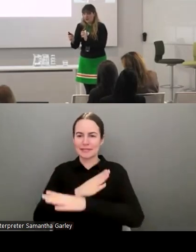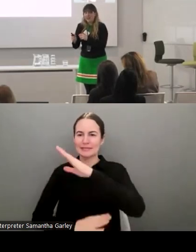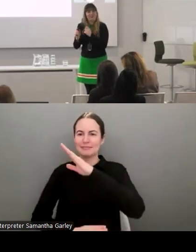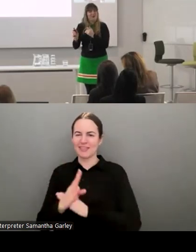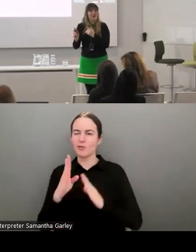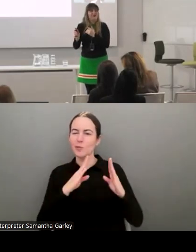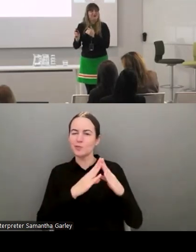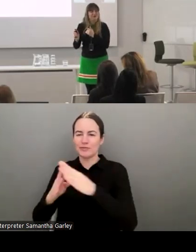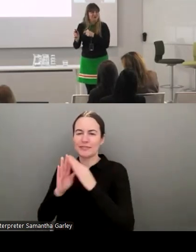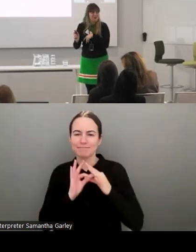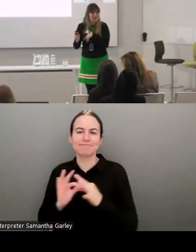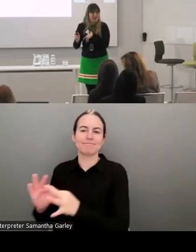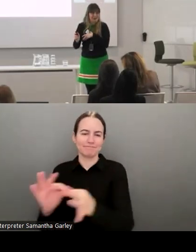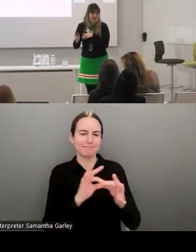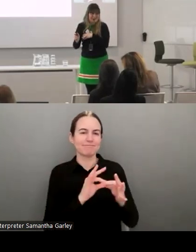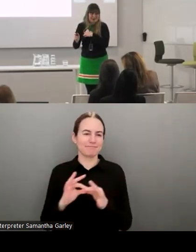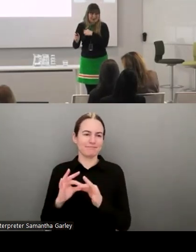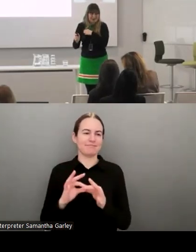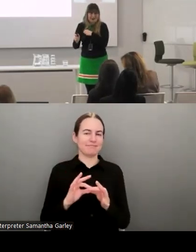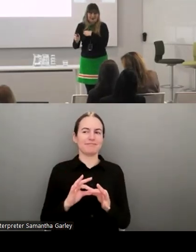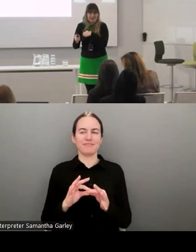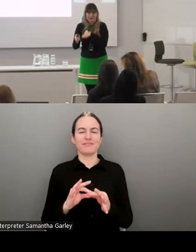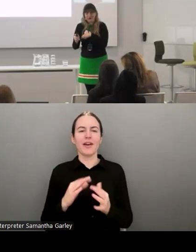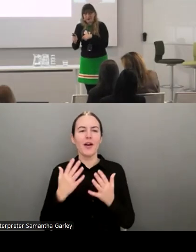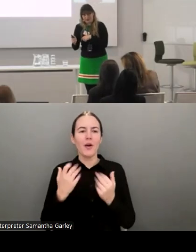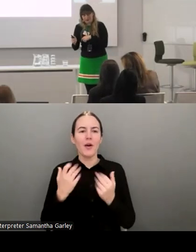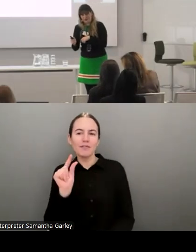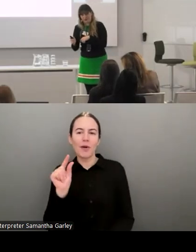And so I want to first read out loud a little part of the poetry that was written.